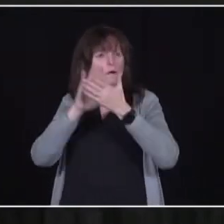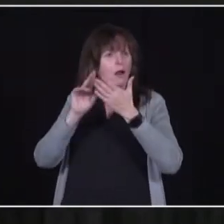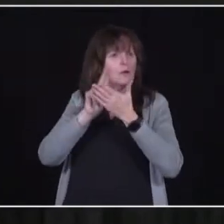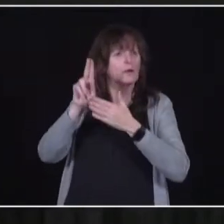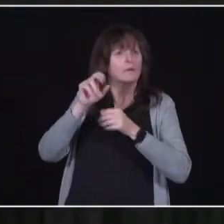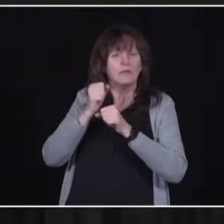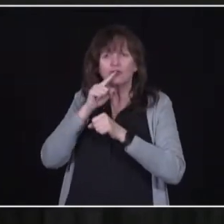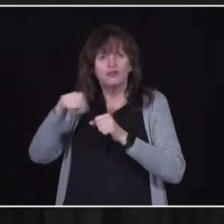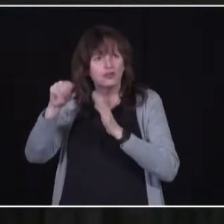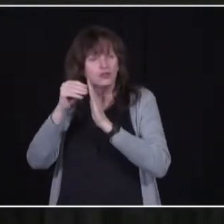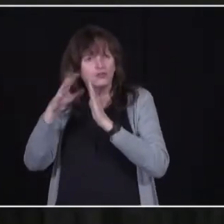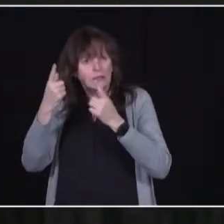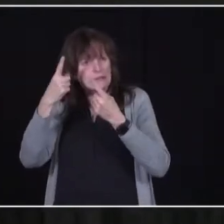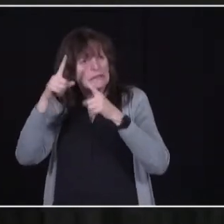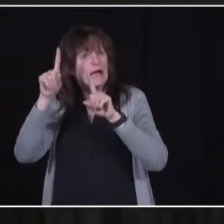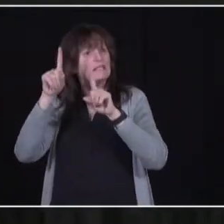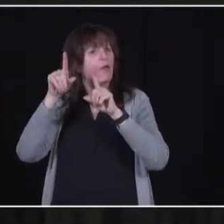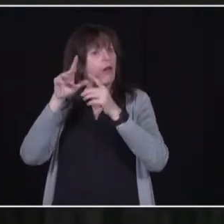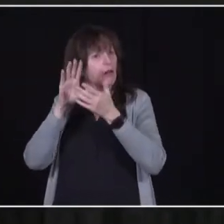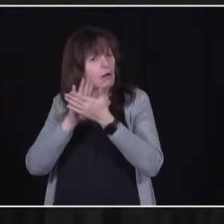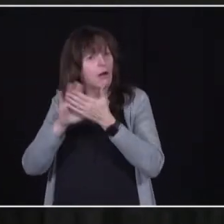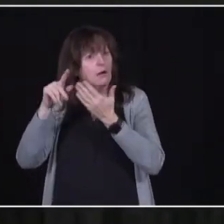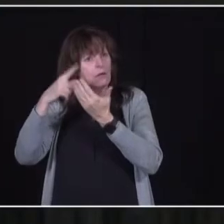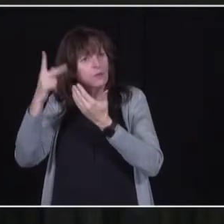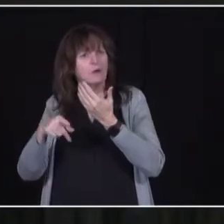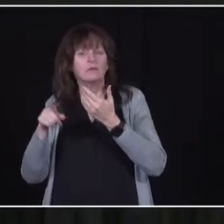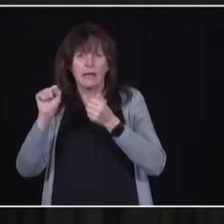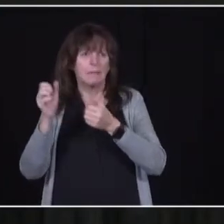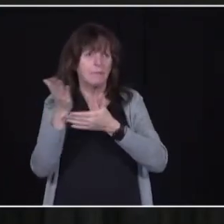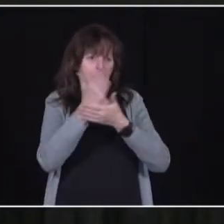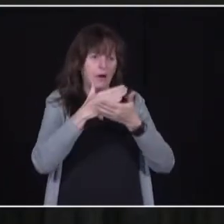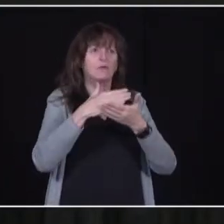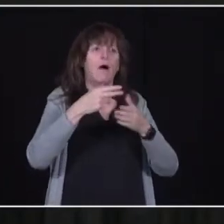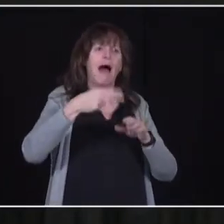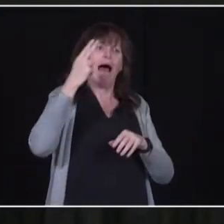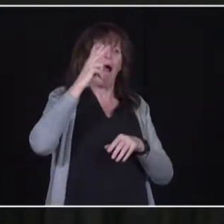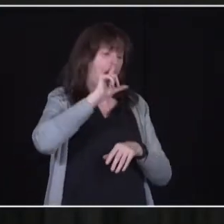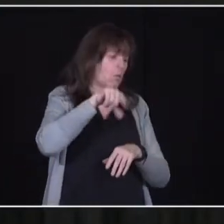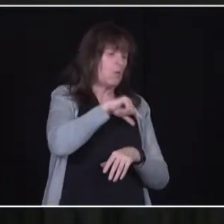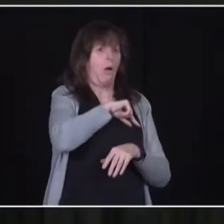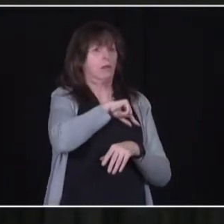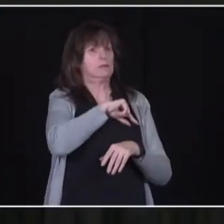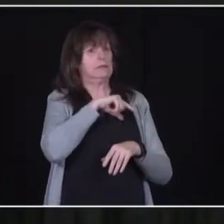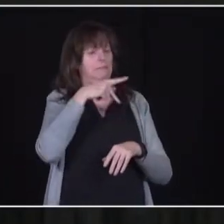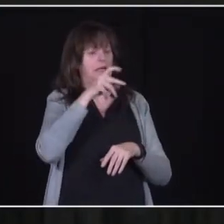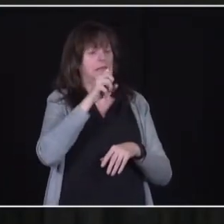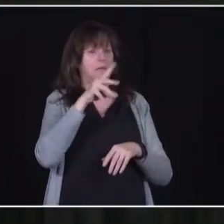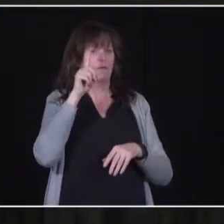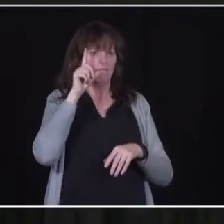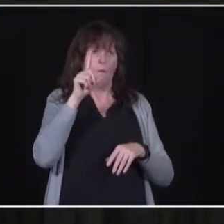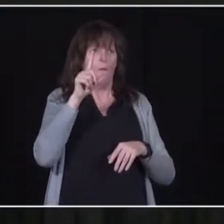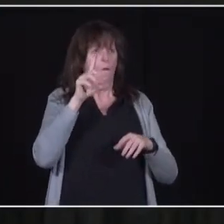to be part of a high-quality PSW workforce in Ontario. I want to encourage everyone who is